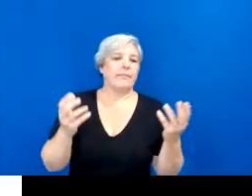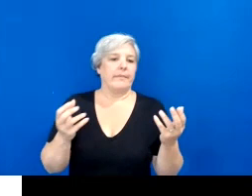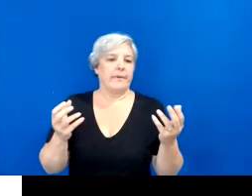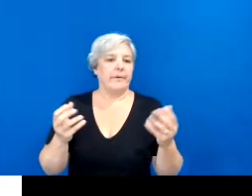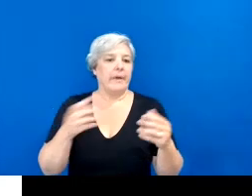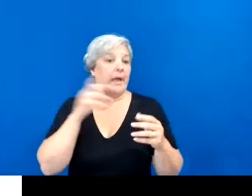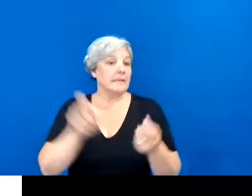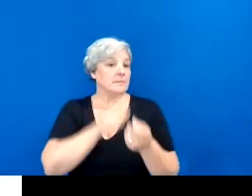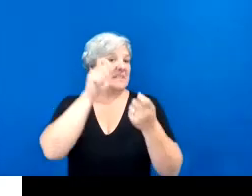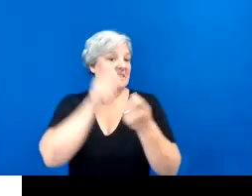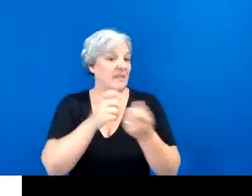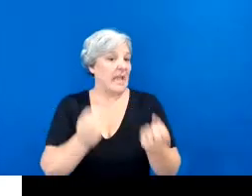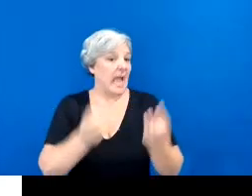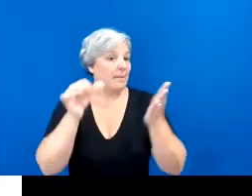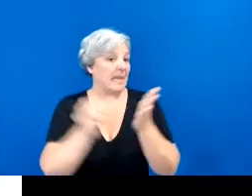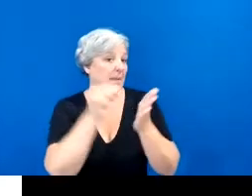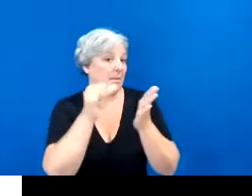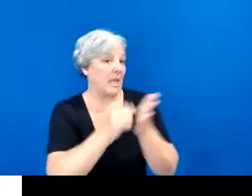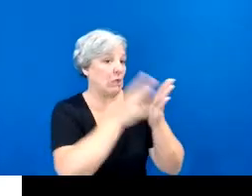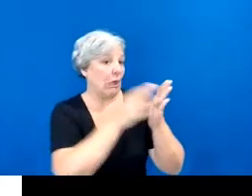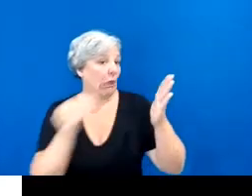or no magic percentage of the source that qualifies.